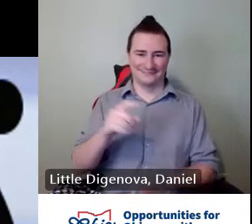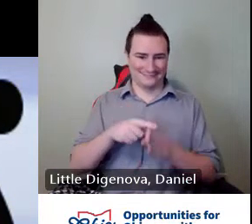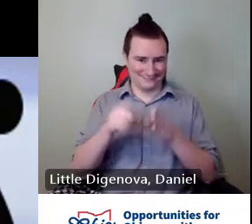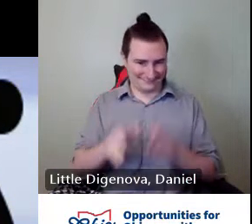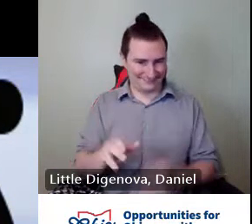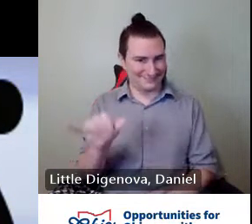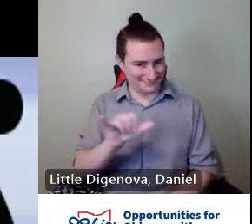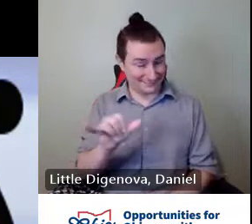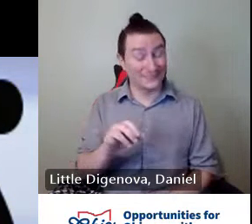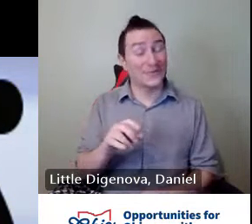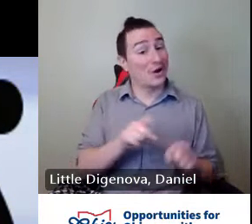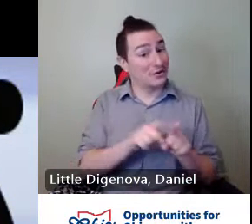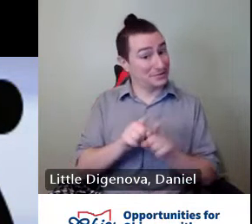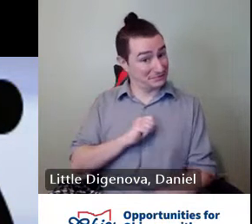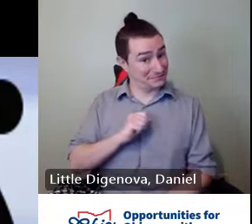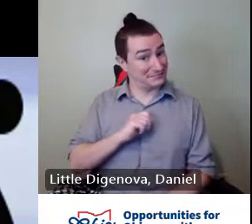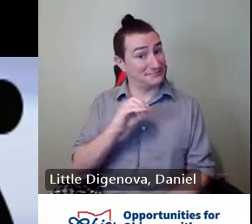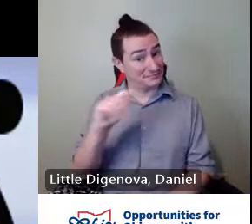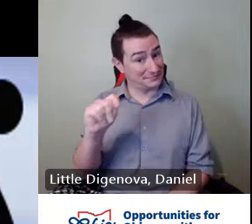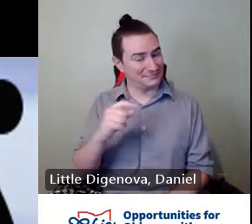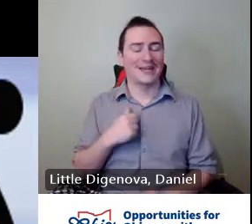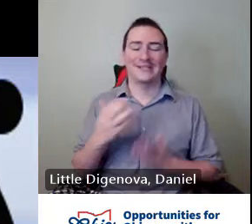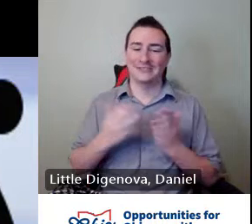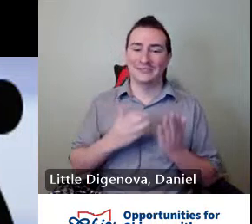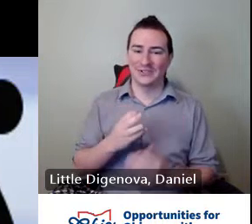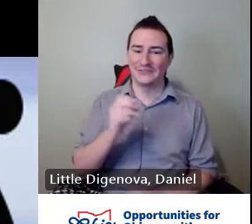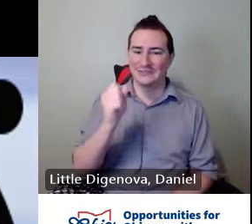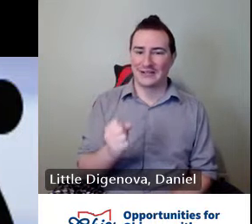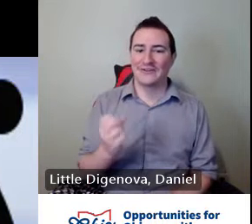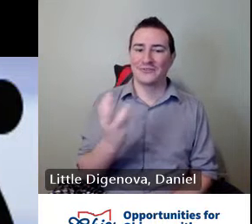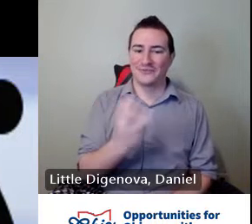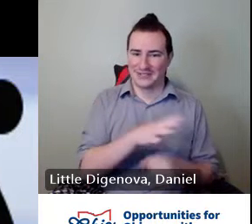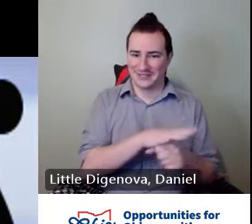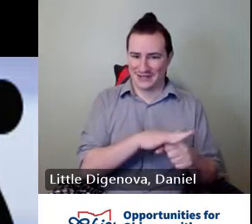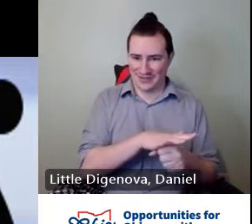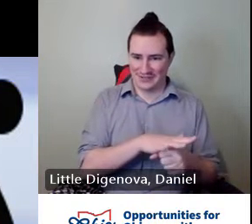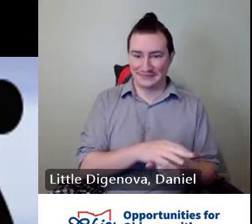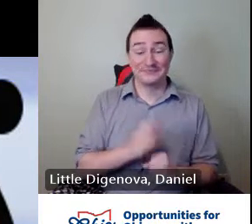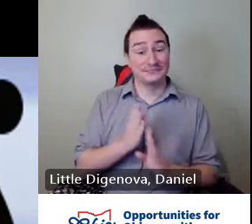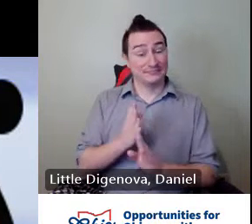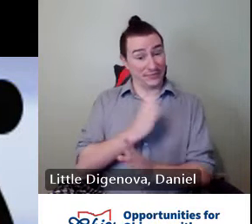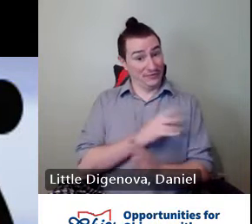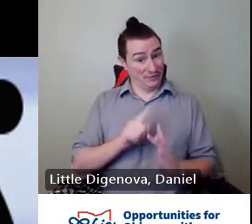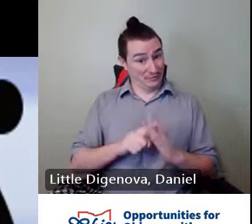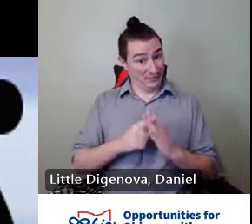I serve the Southwest area of the state. Julie, before we begin, would you like to address the accessibility features of today's webinar?